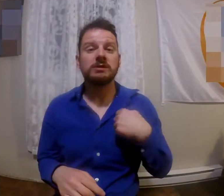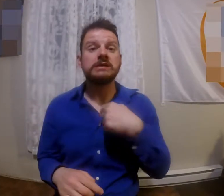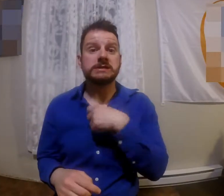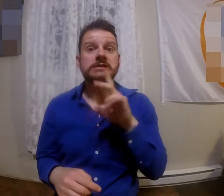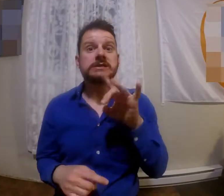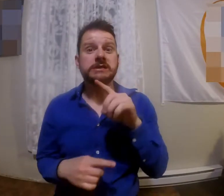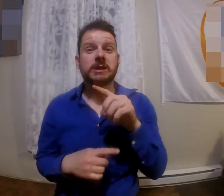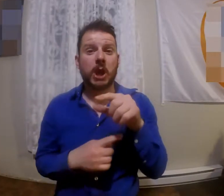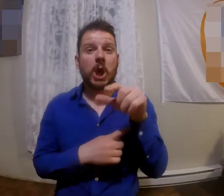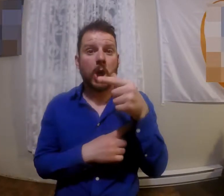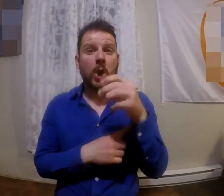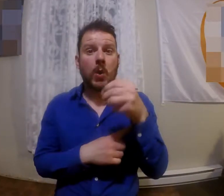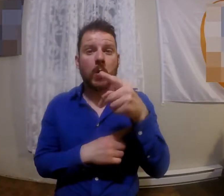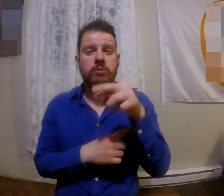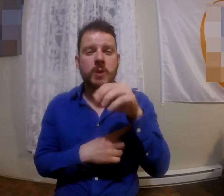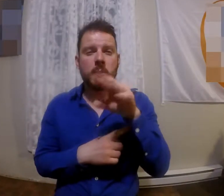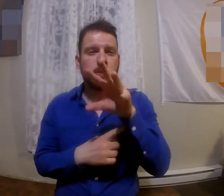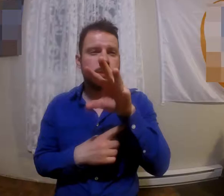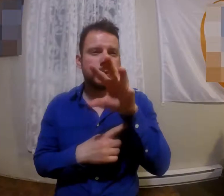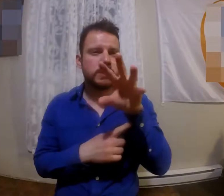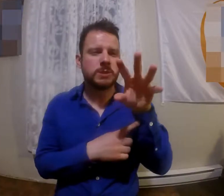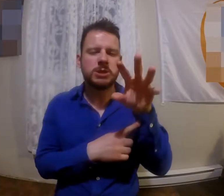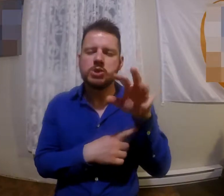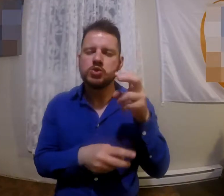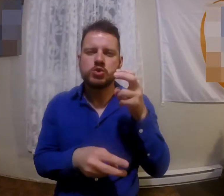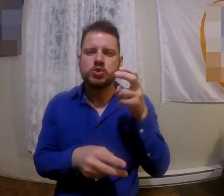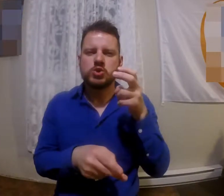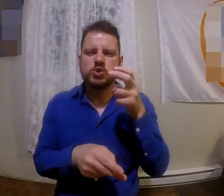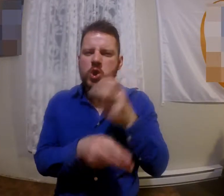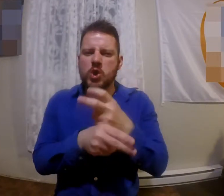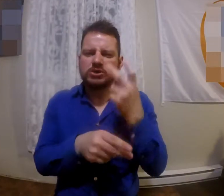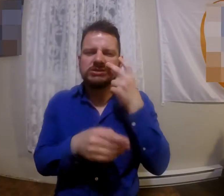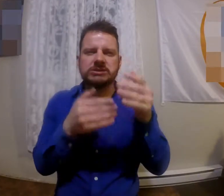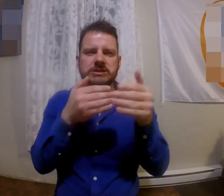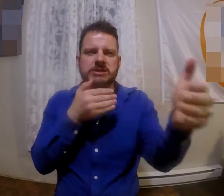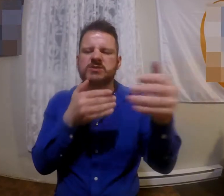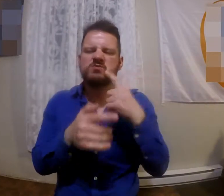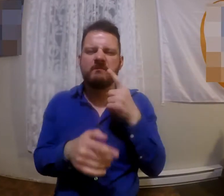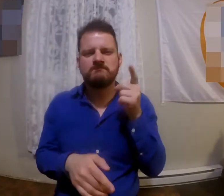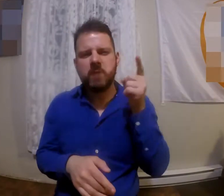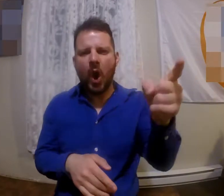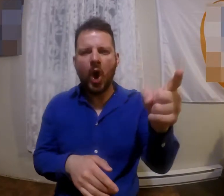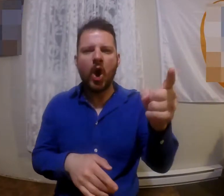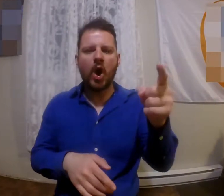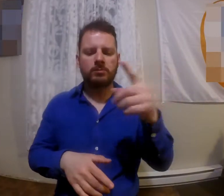I actually filmed it with my GoPro but it was hard to see because it was too far.